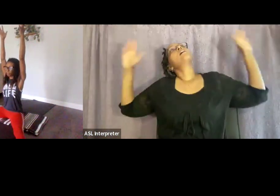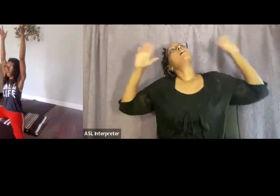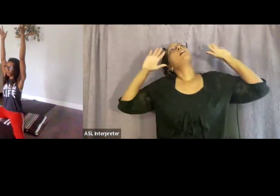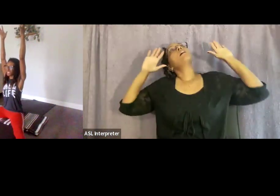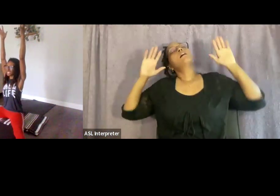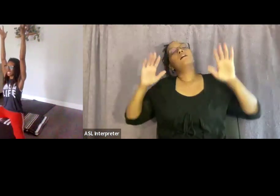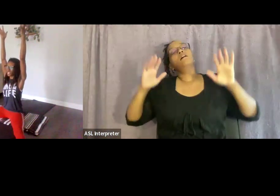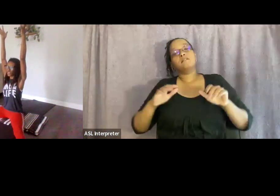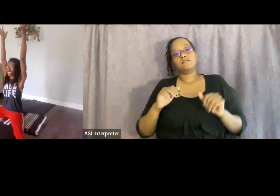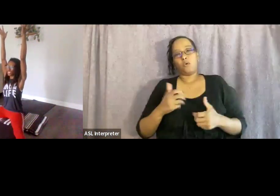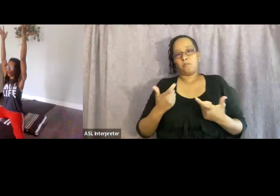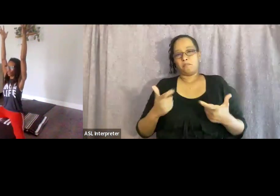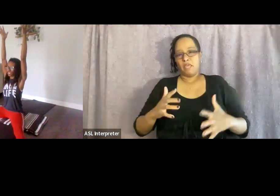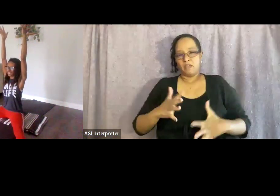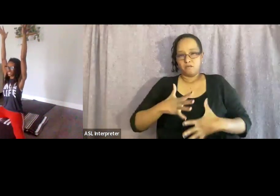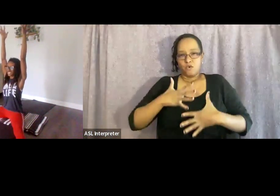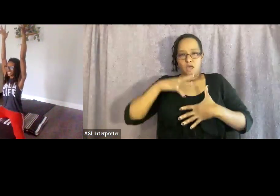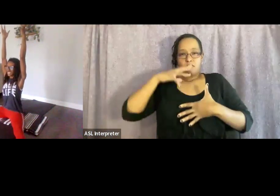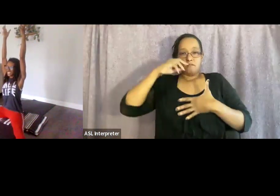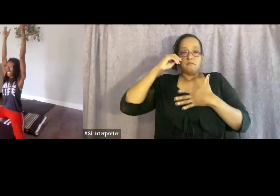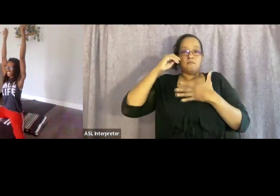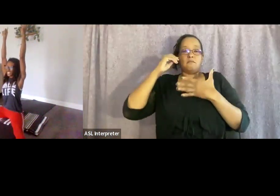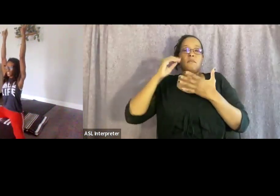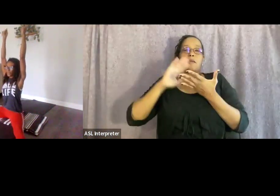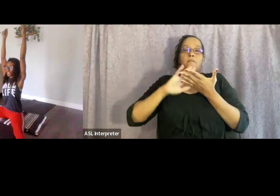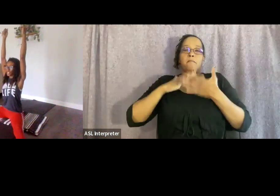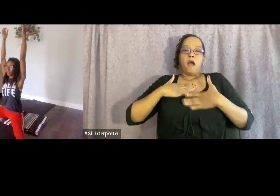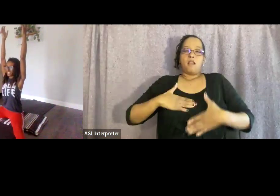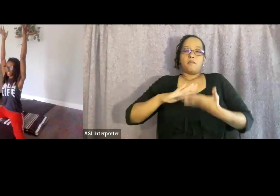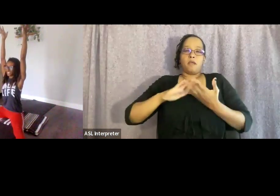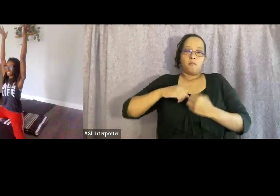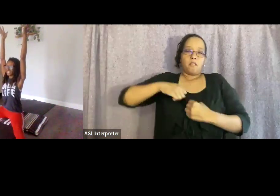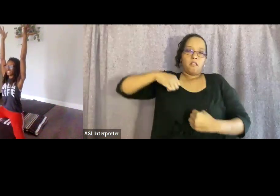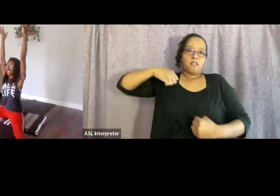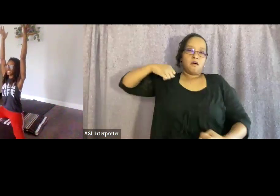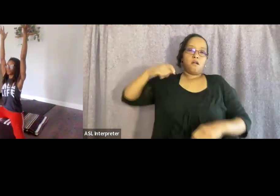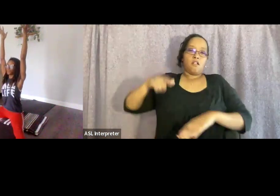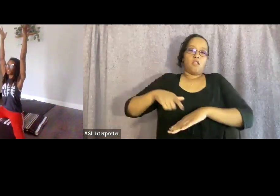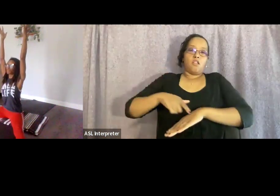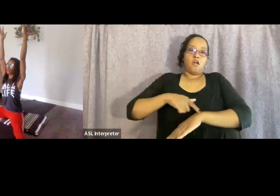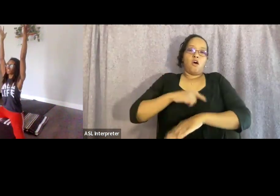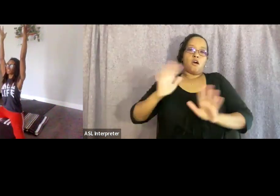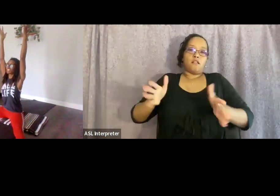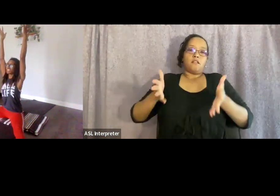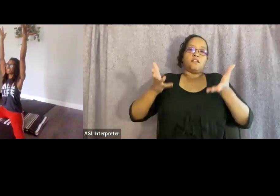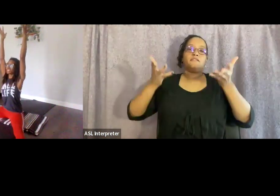So big breath in, as you get long, or expand, or lengthen, in whatever way it makes sense.